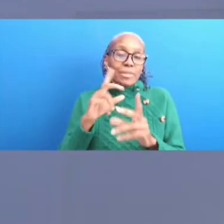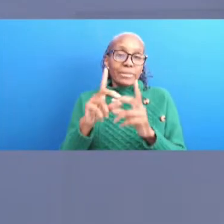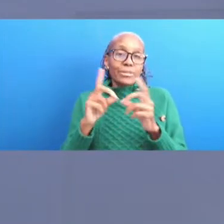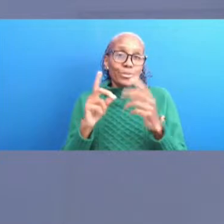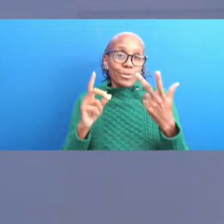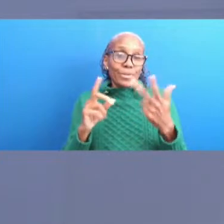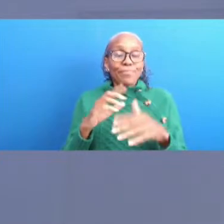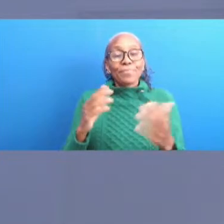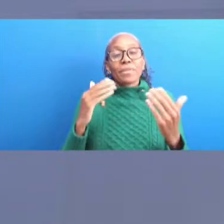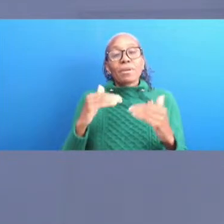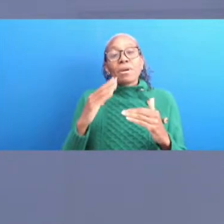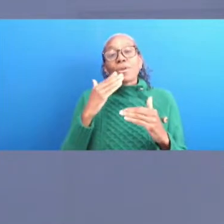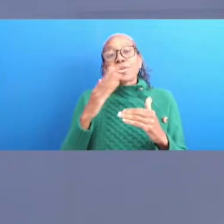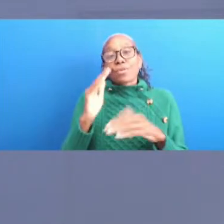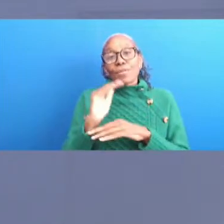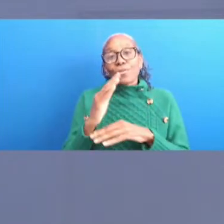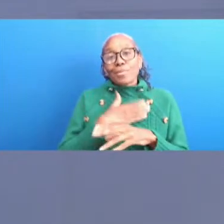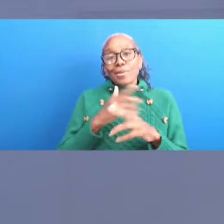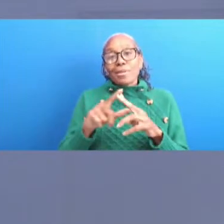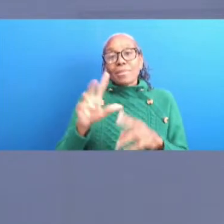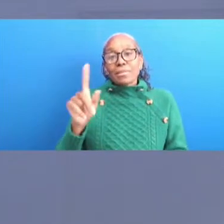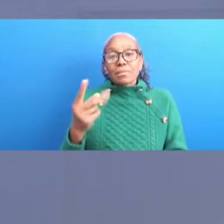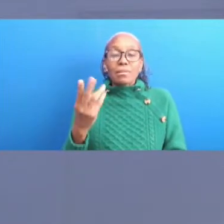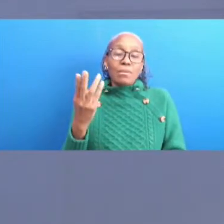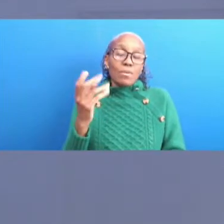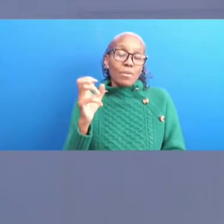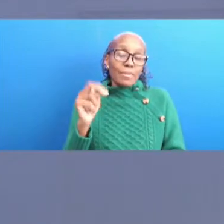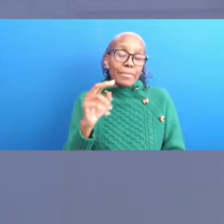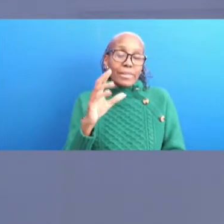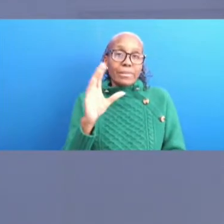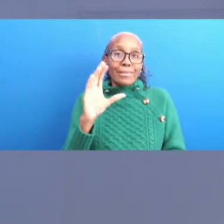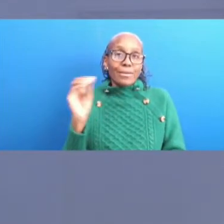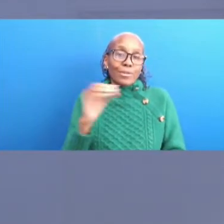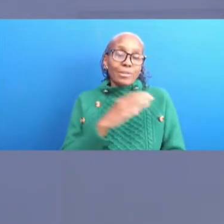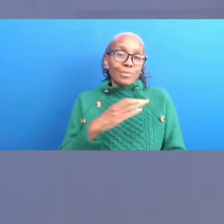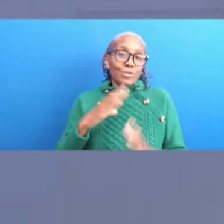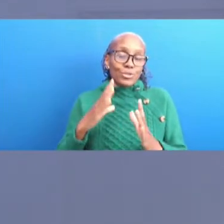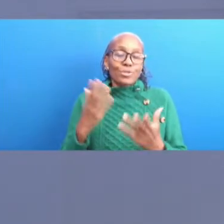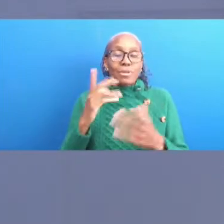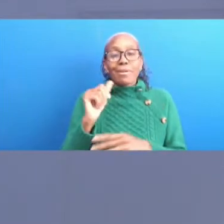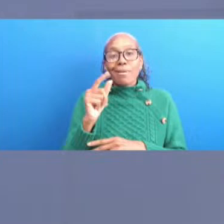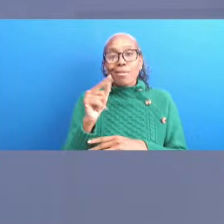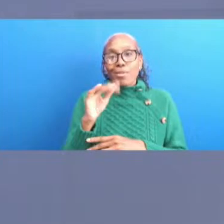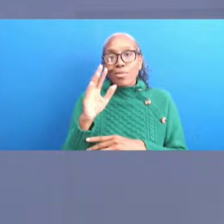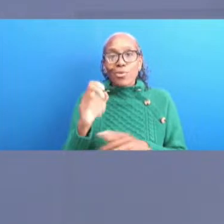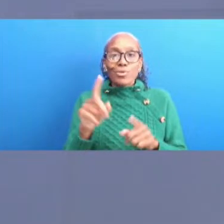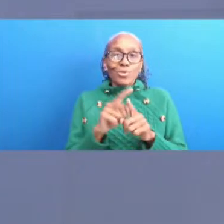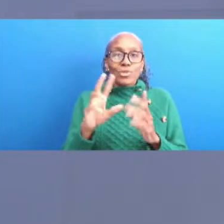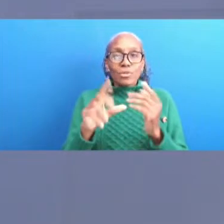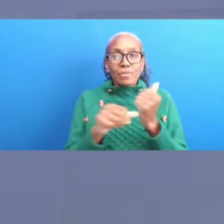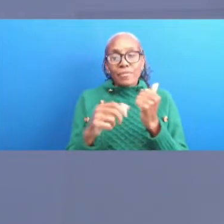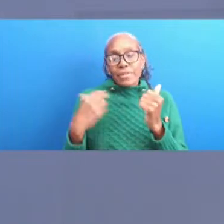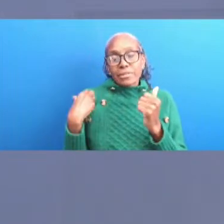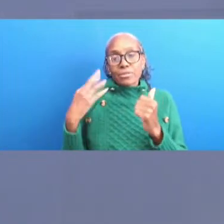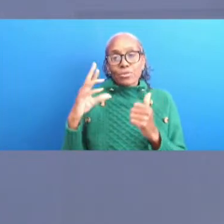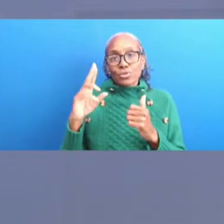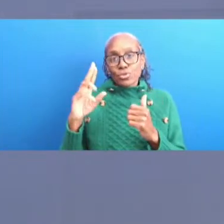I'M GEORGE DUNLAP ELECTED BY THE PEOPLE OF DISTRICT THREE. GOOD AFTERNOON.